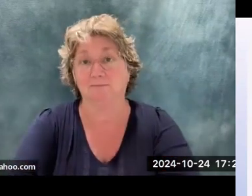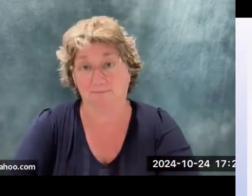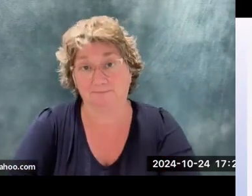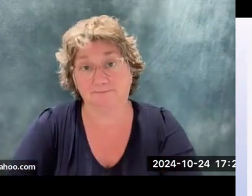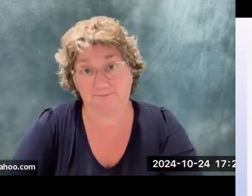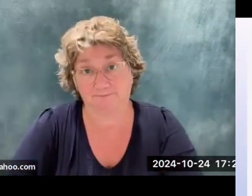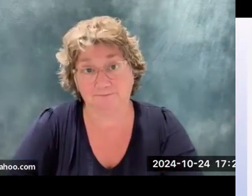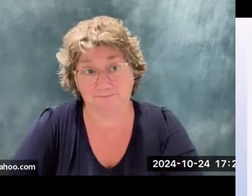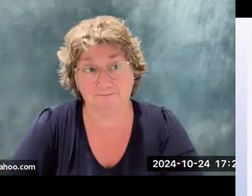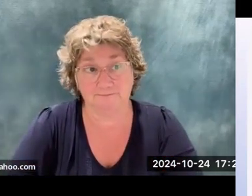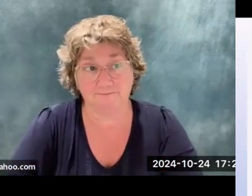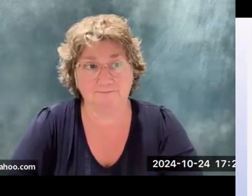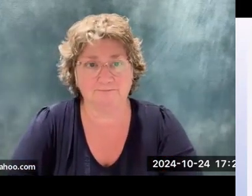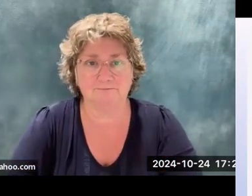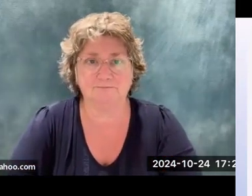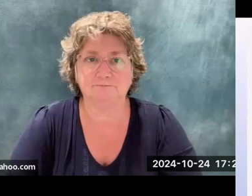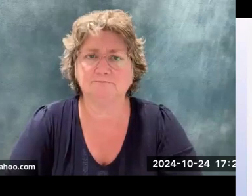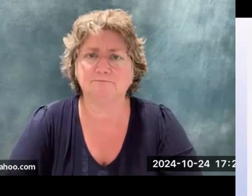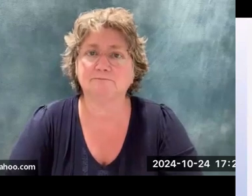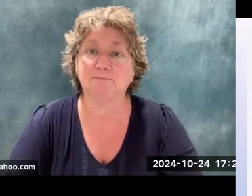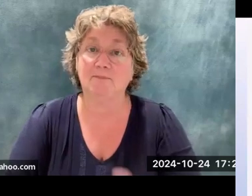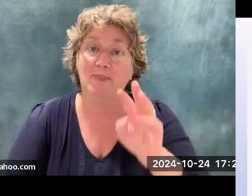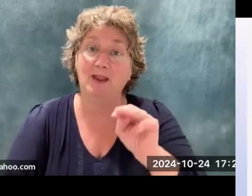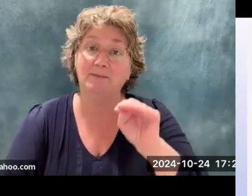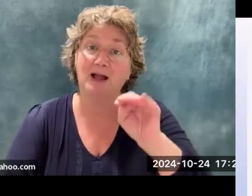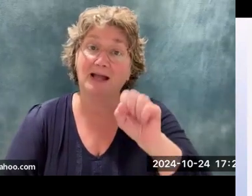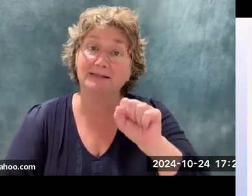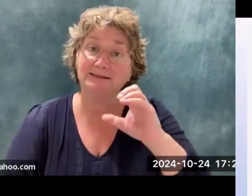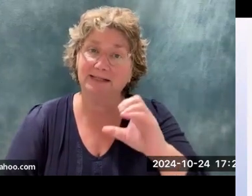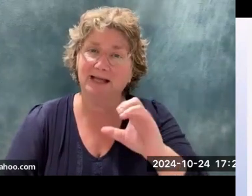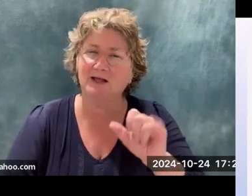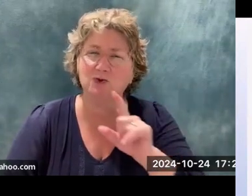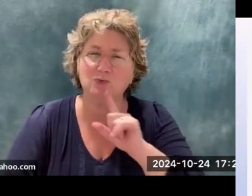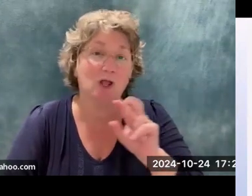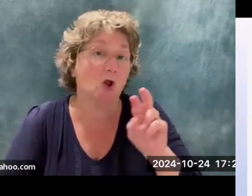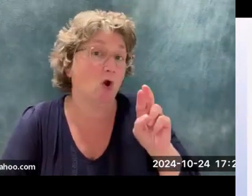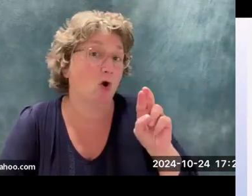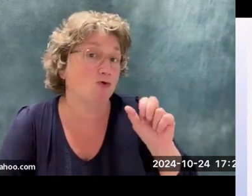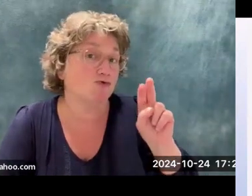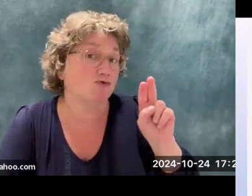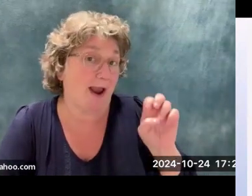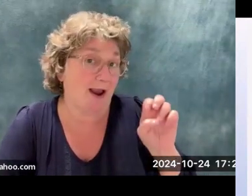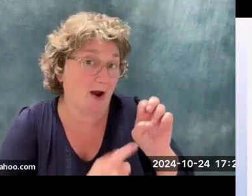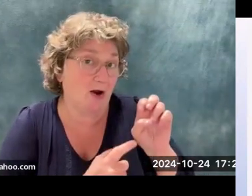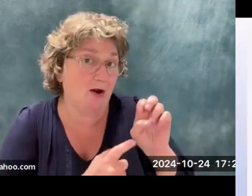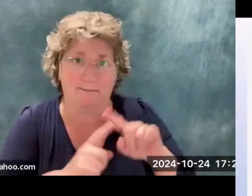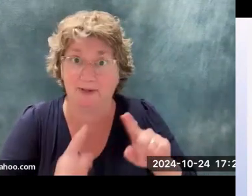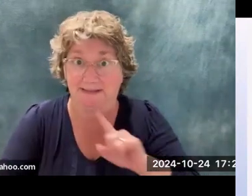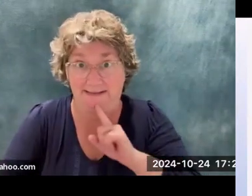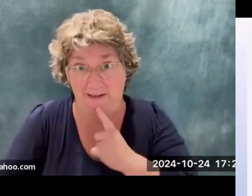Now this MISC is a rare but serious illness. It affects multiple organs, the eyes, the brain, lungs, heart,